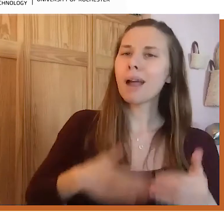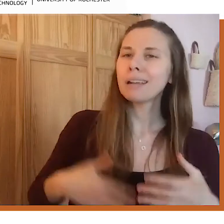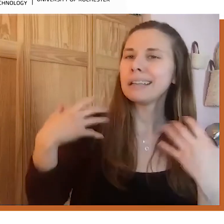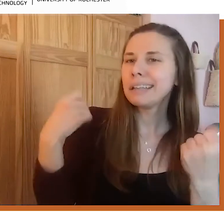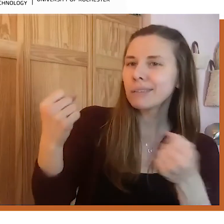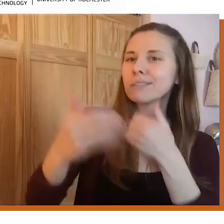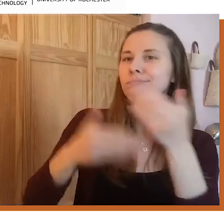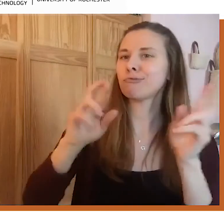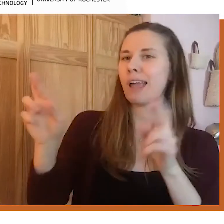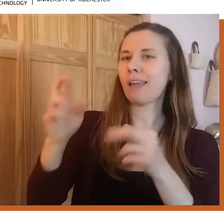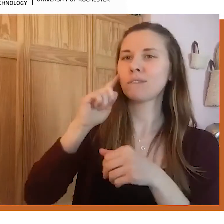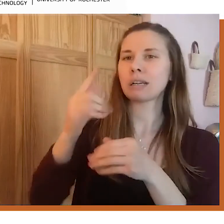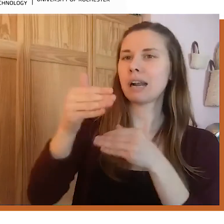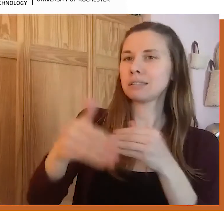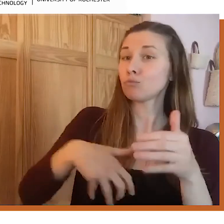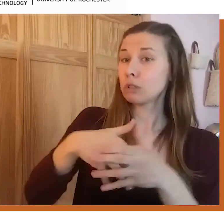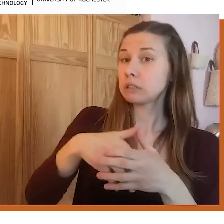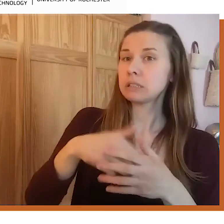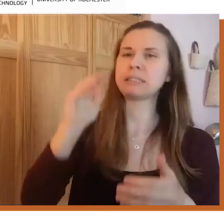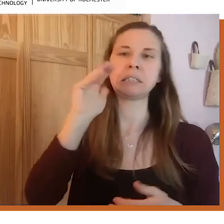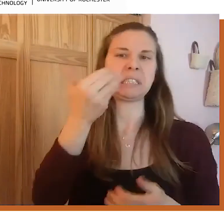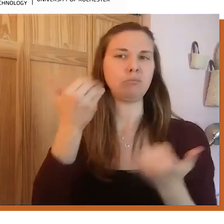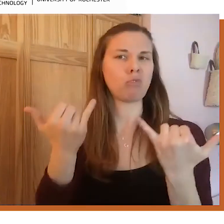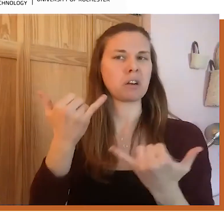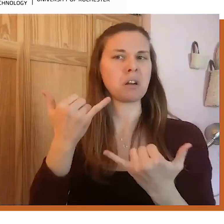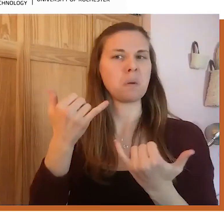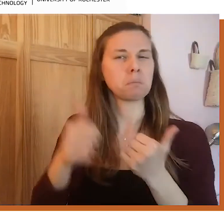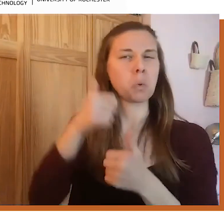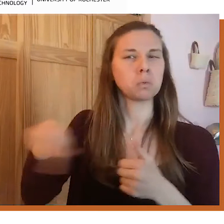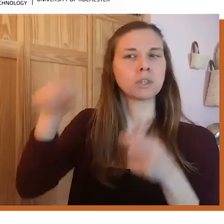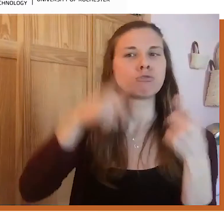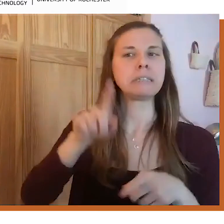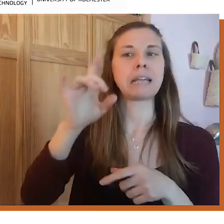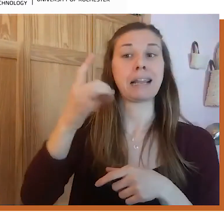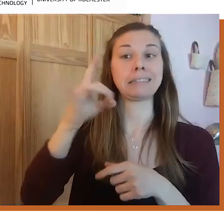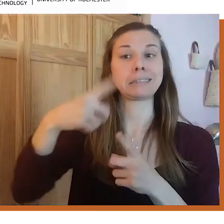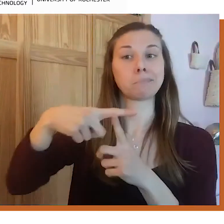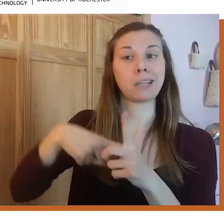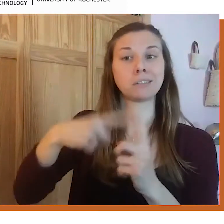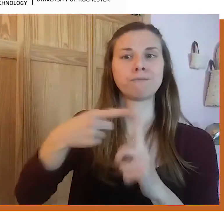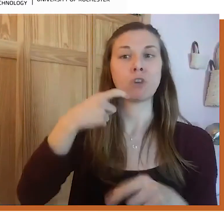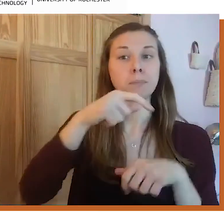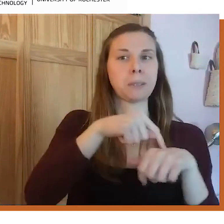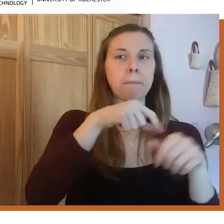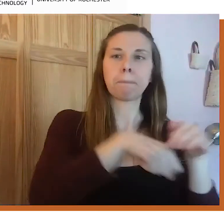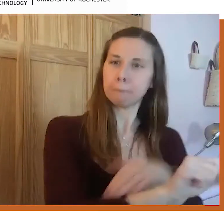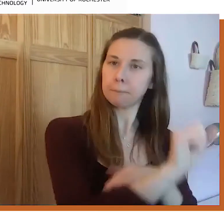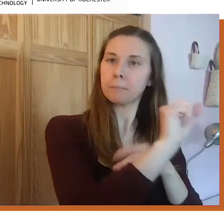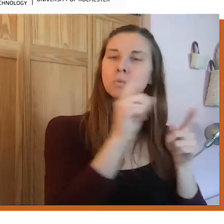It's seems that the best time between pregnancies is about 18 months from the time of one birth